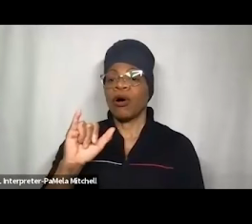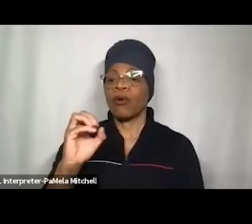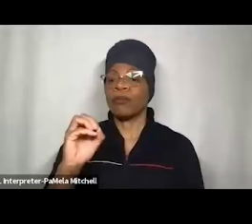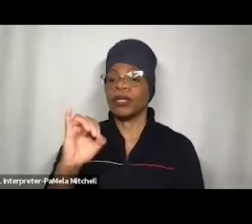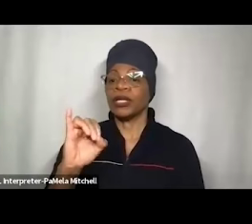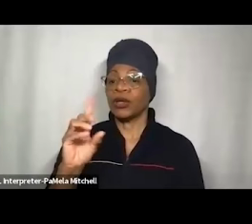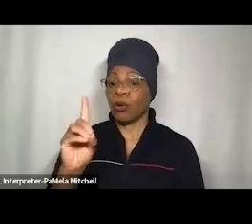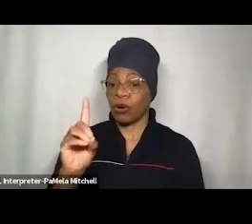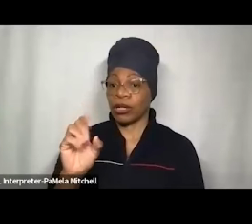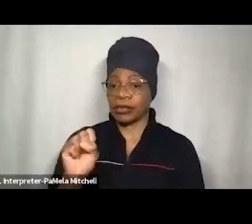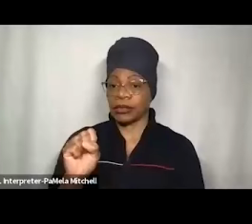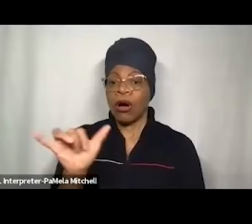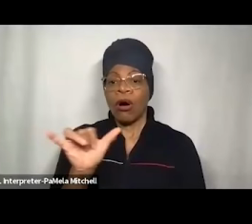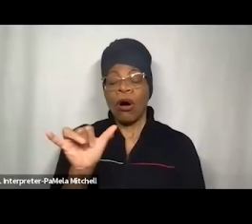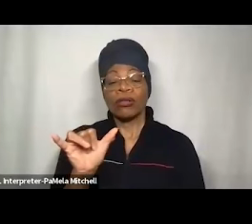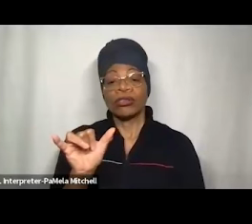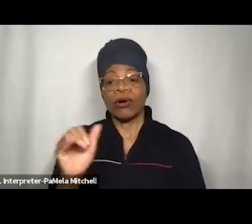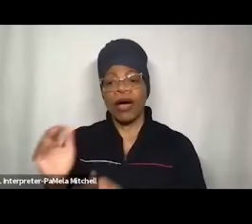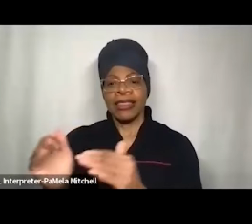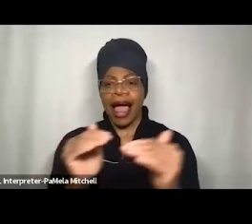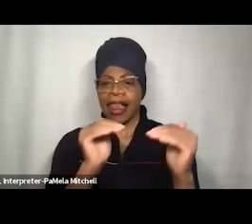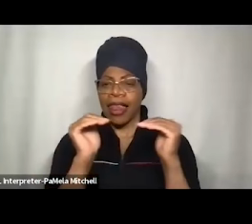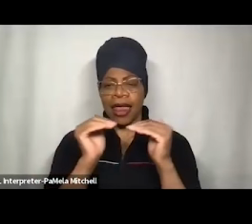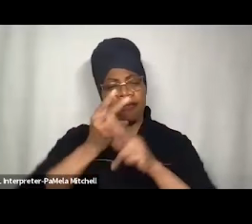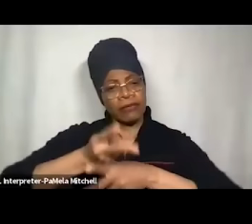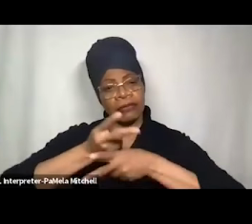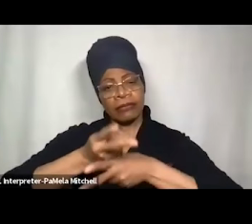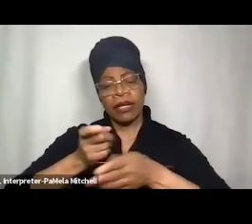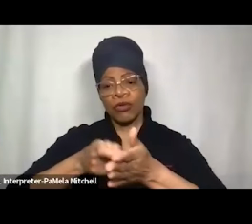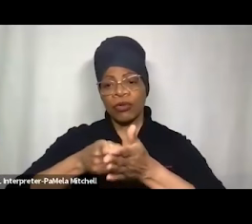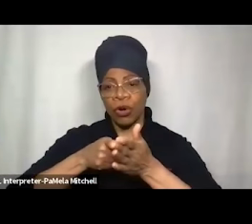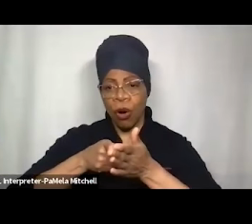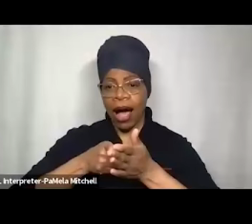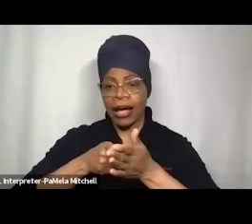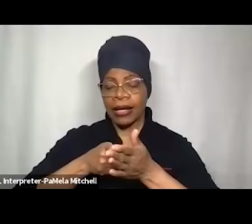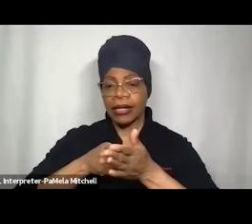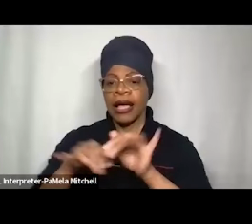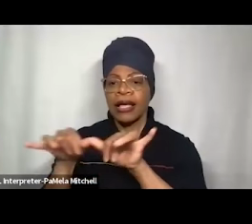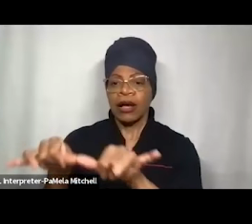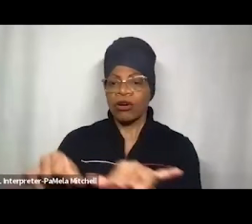And then of course, level of care required using an ASAM criteria for replacement